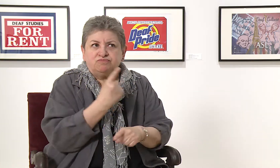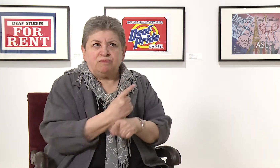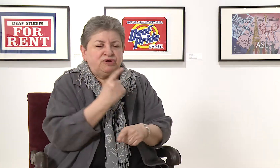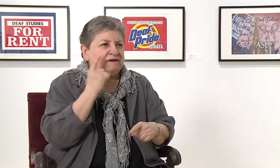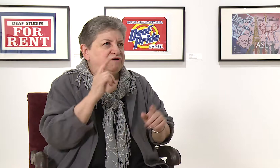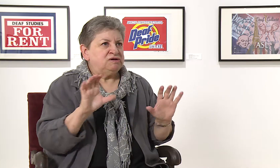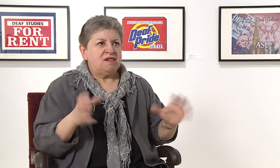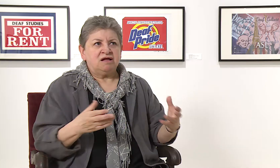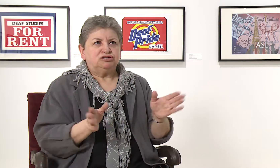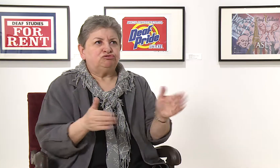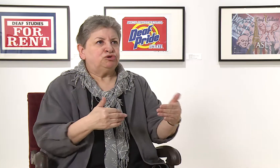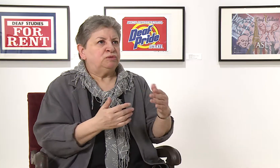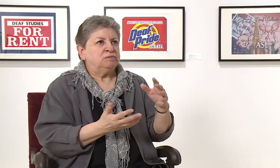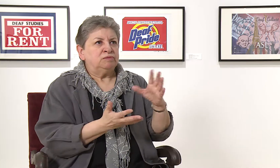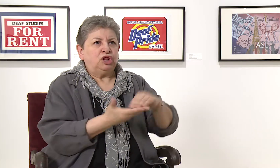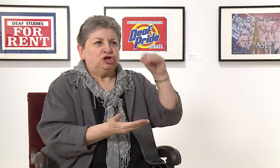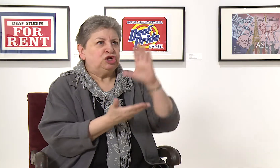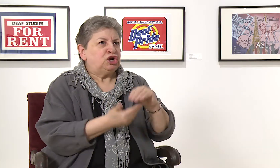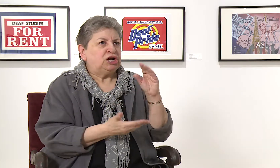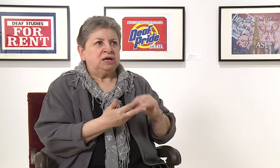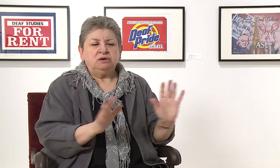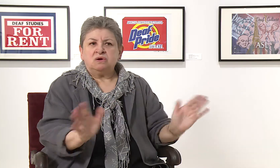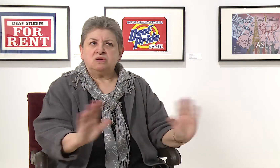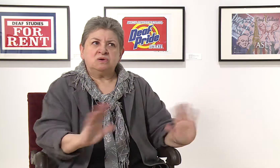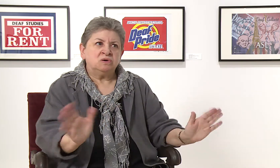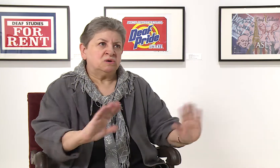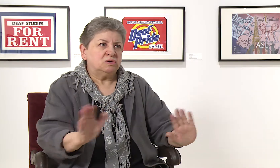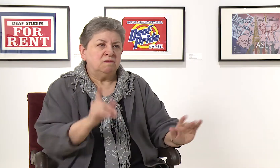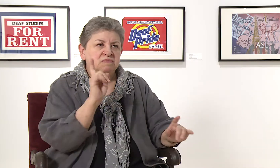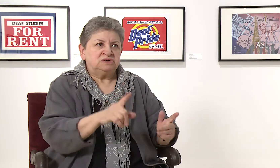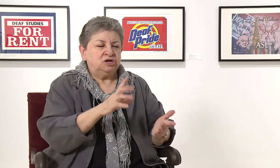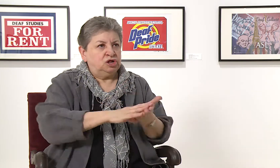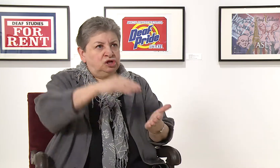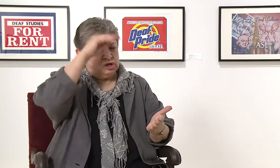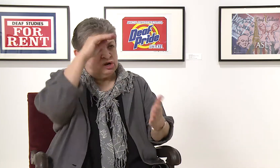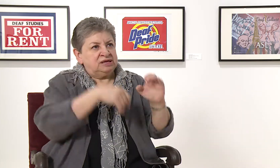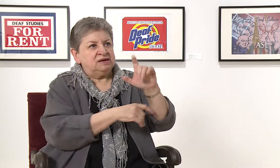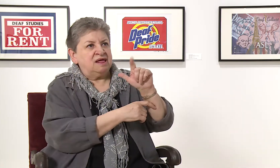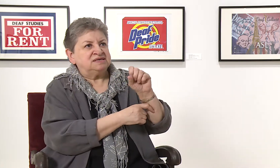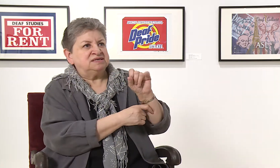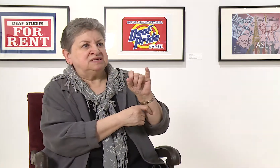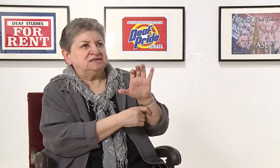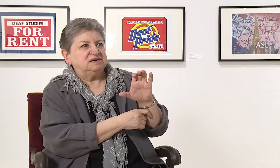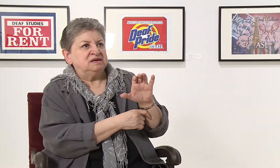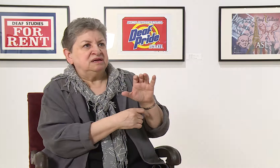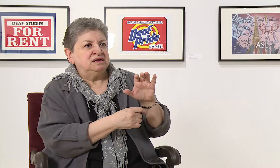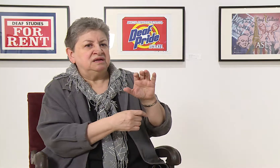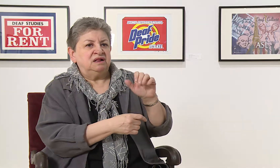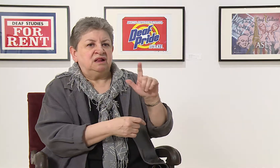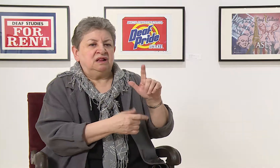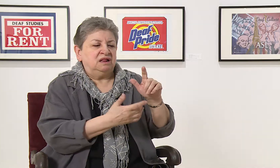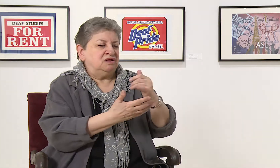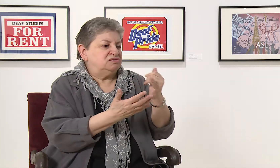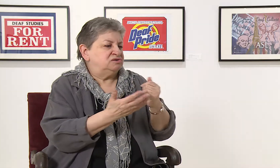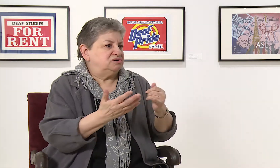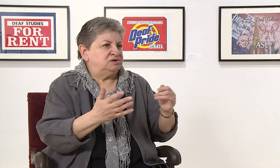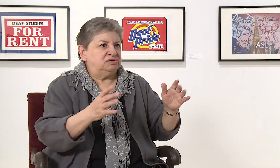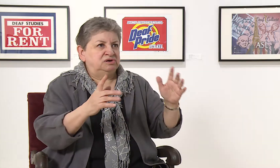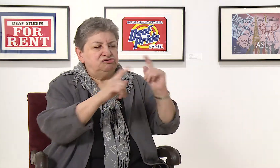He was not deaf. He put a stop to this as well. He thought it was inappropriate for the classroom...